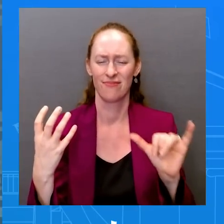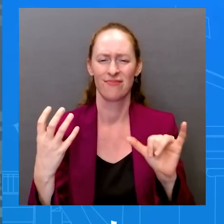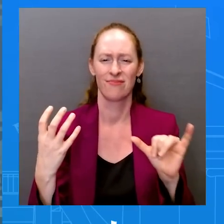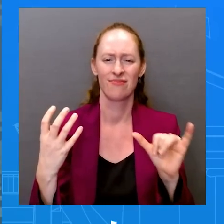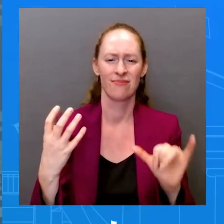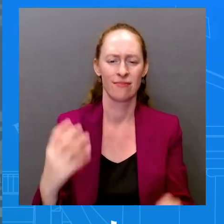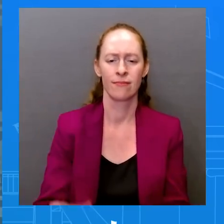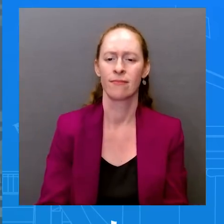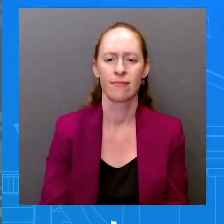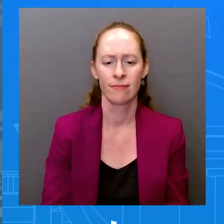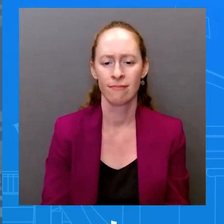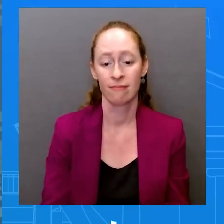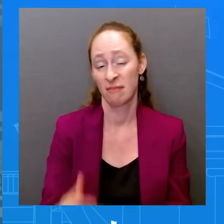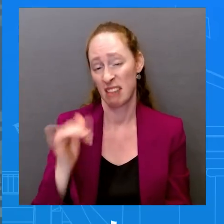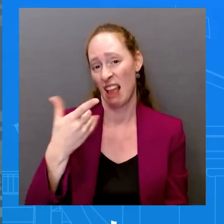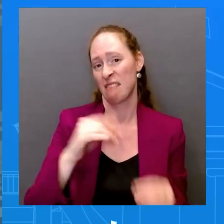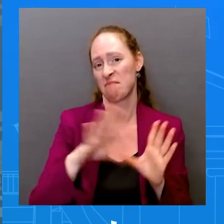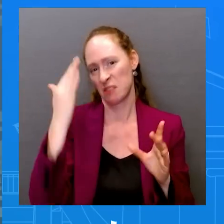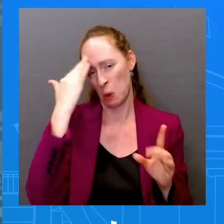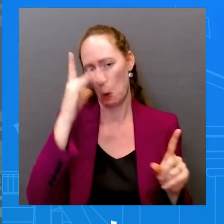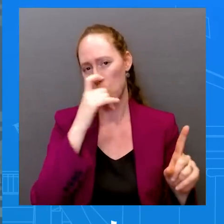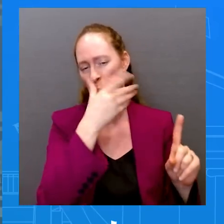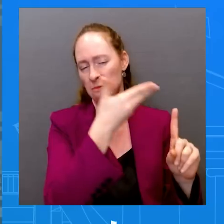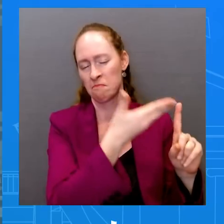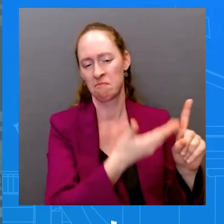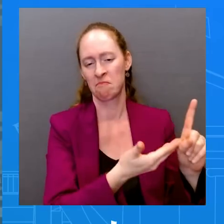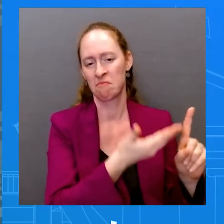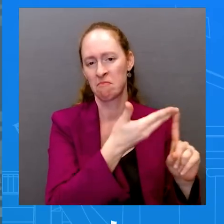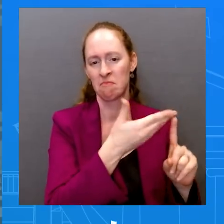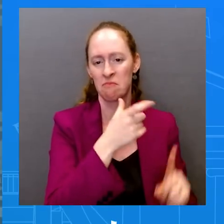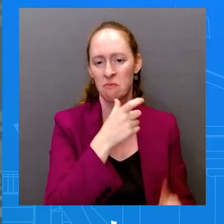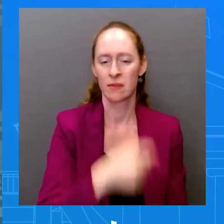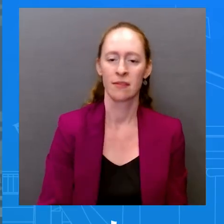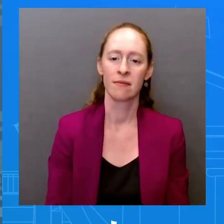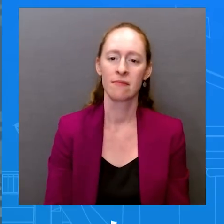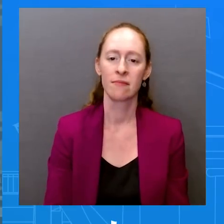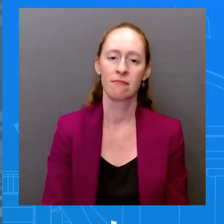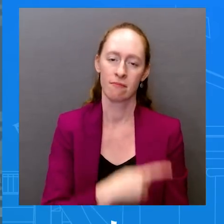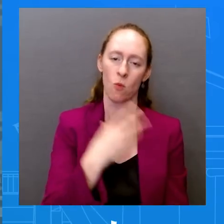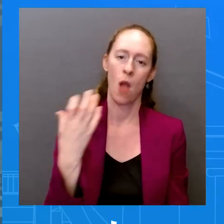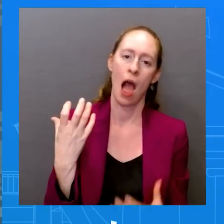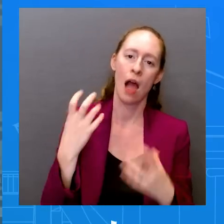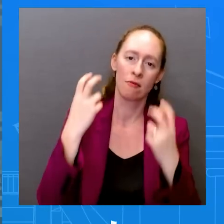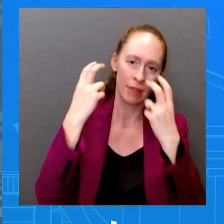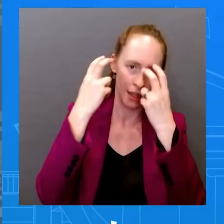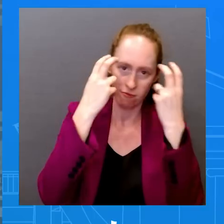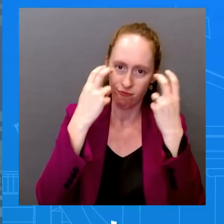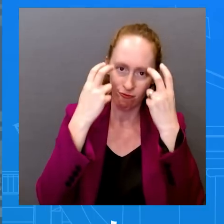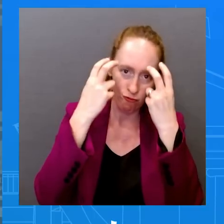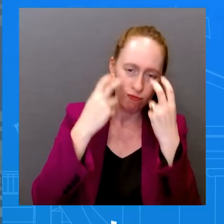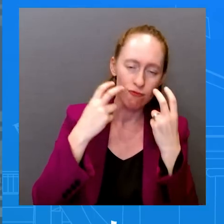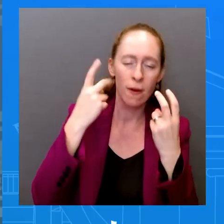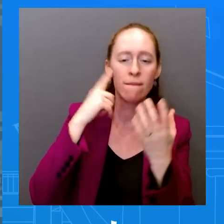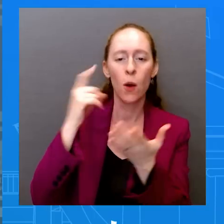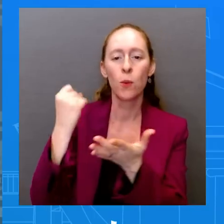And -- and it's a clear, clear message that they are sending to the American people. Let's not forget: Medicare is popular